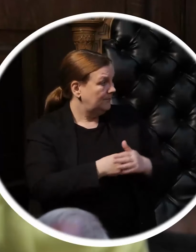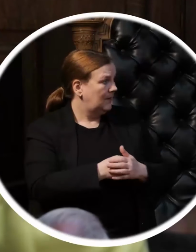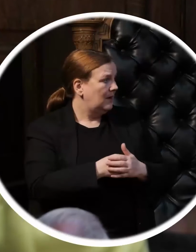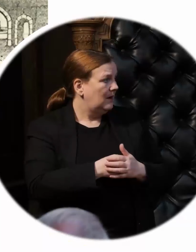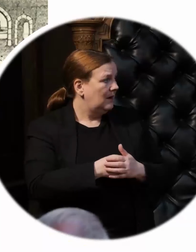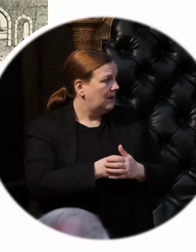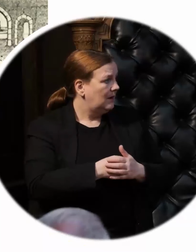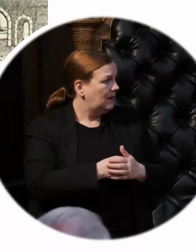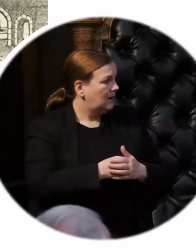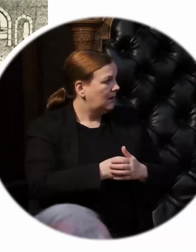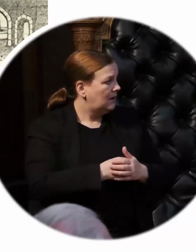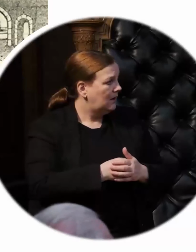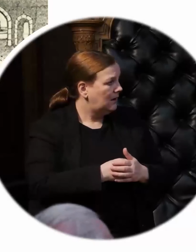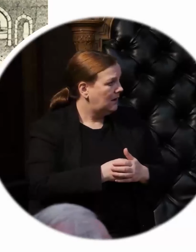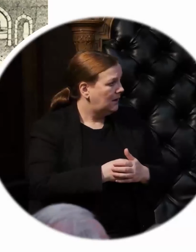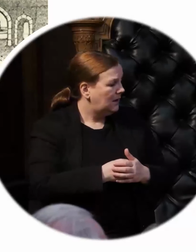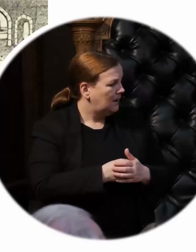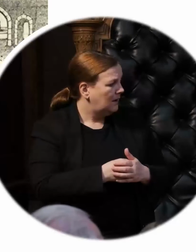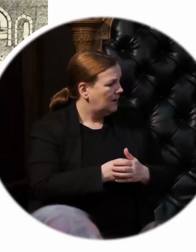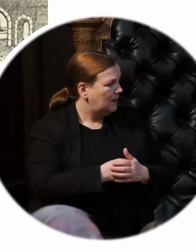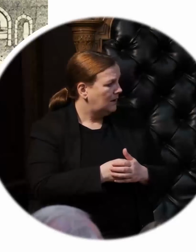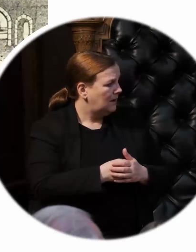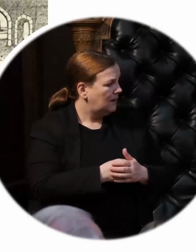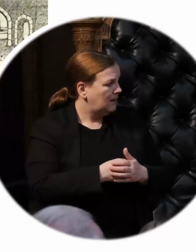I think it's on the next slide, these little passenger,